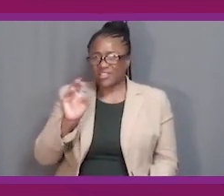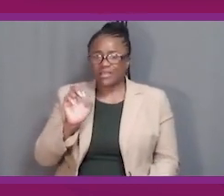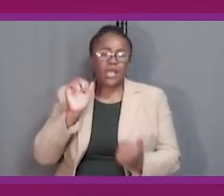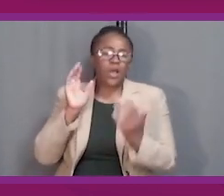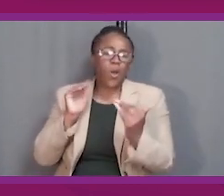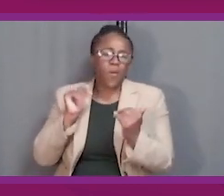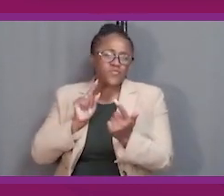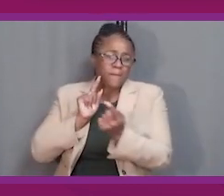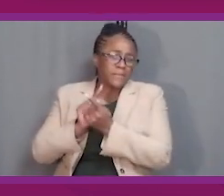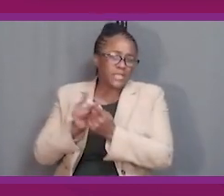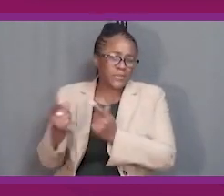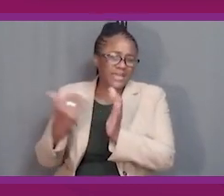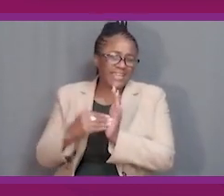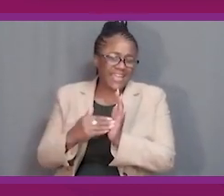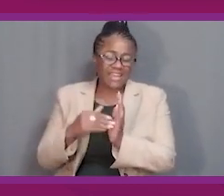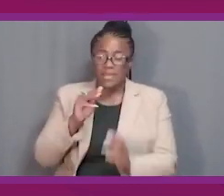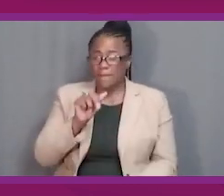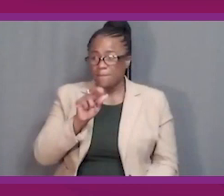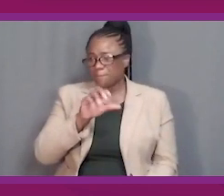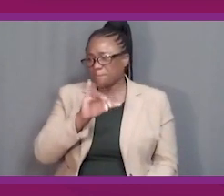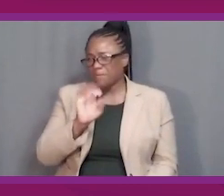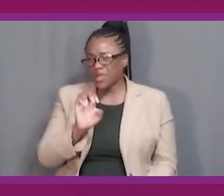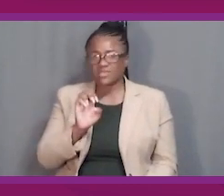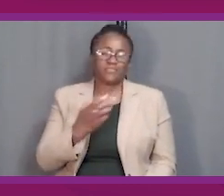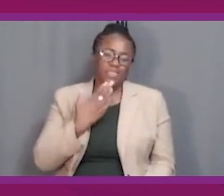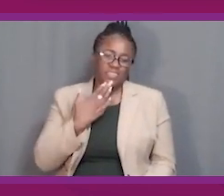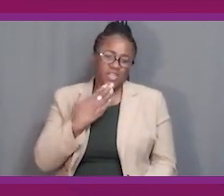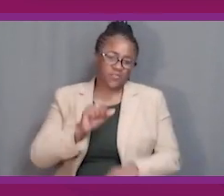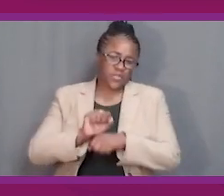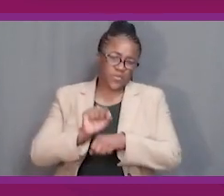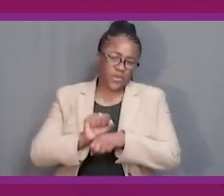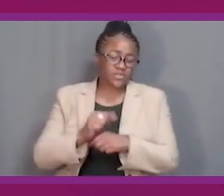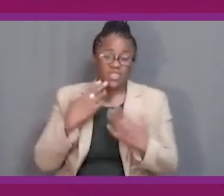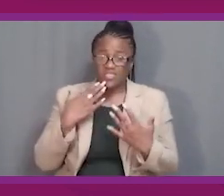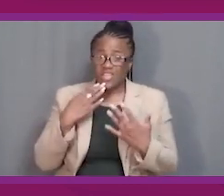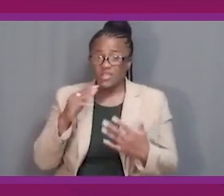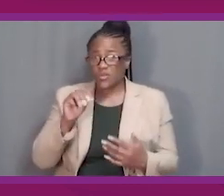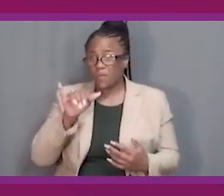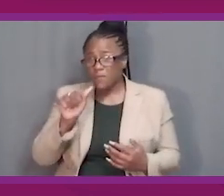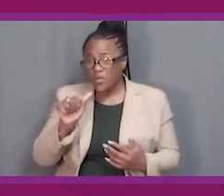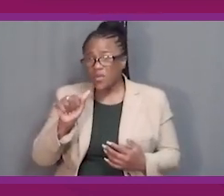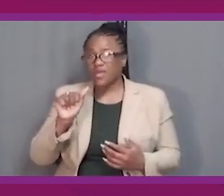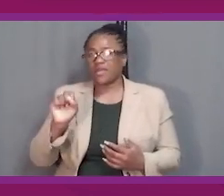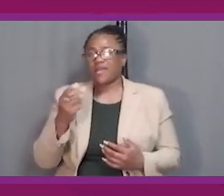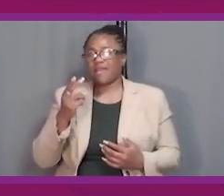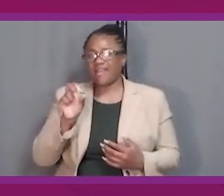thank you to Moya and to Ashley, and I'm looking forward. Hopefully, there'll be more conversations. So thank you. Moya Shpuntoff: